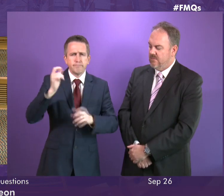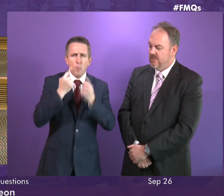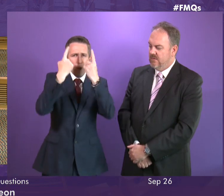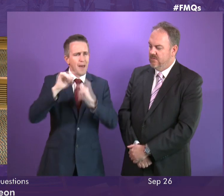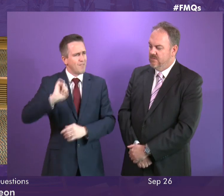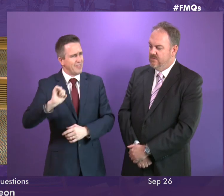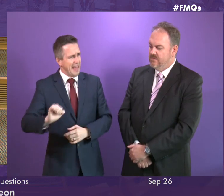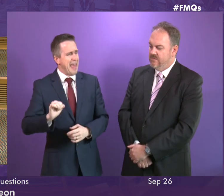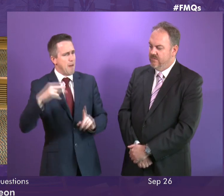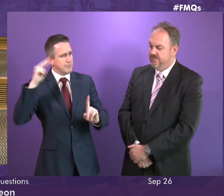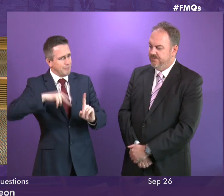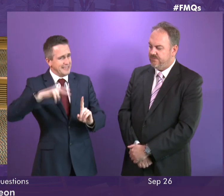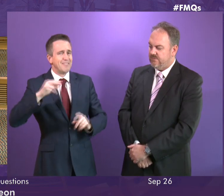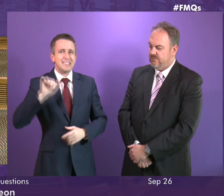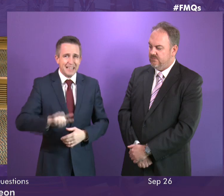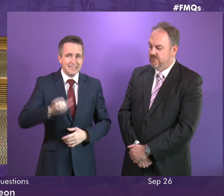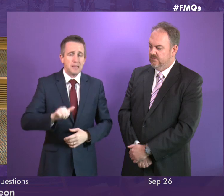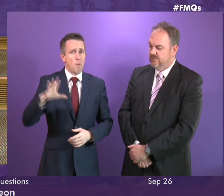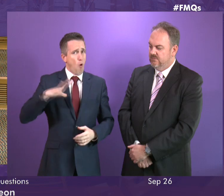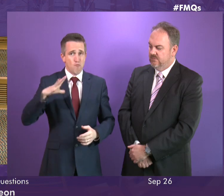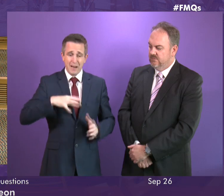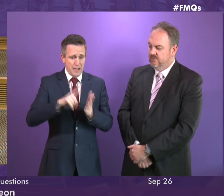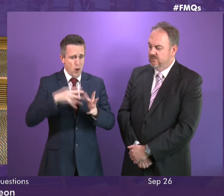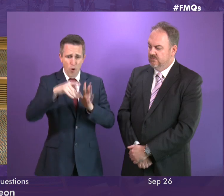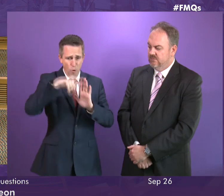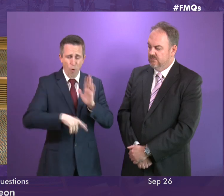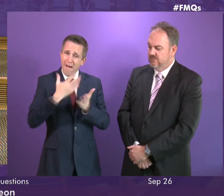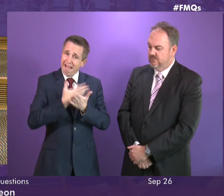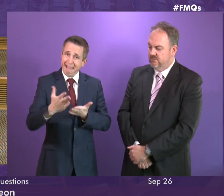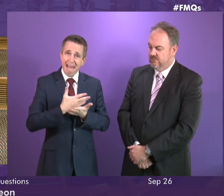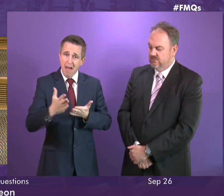that, but it is important to be clear about what the law says right now. I hope that,